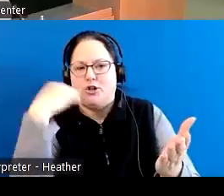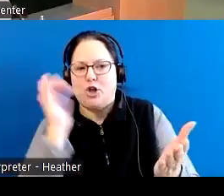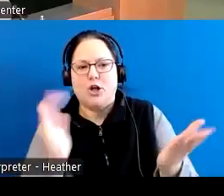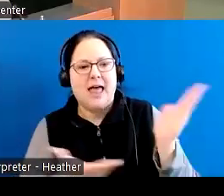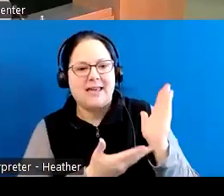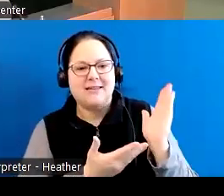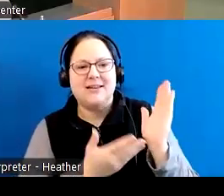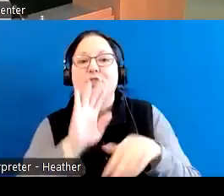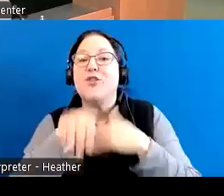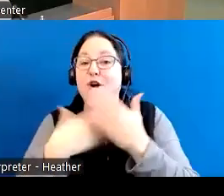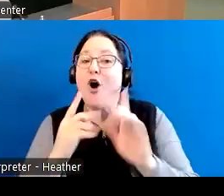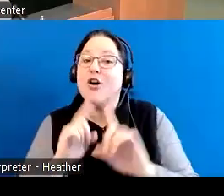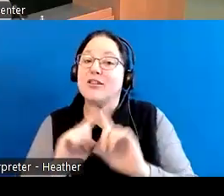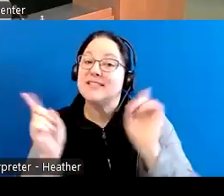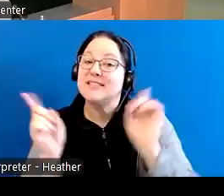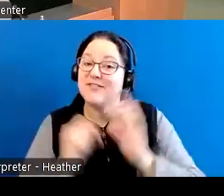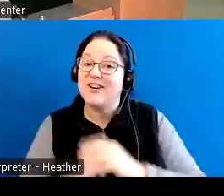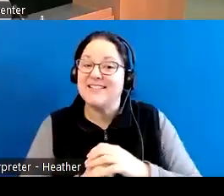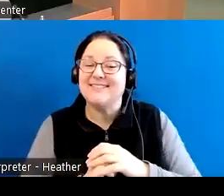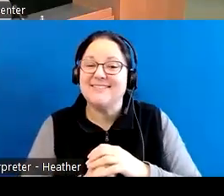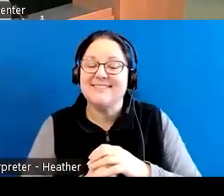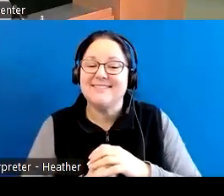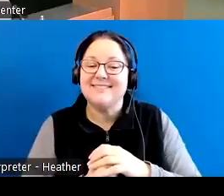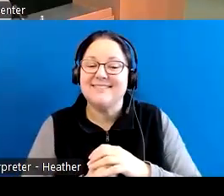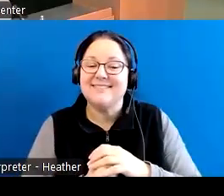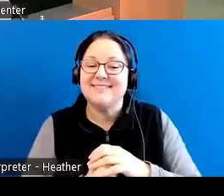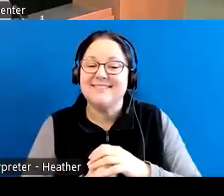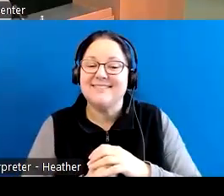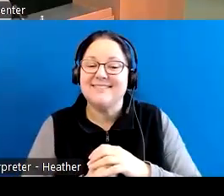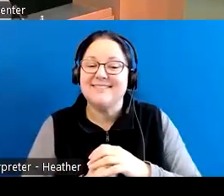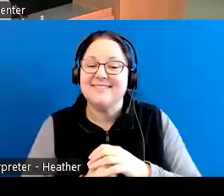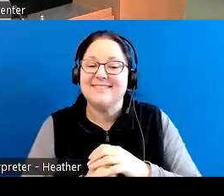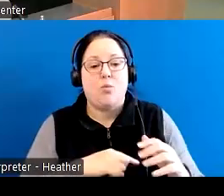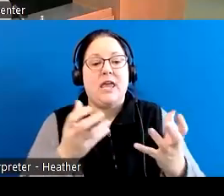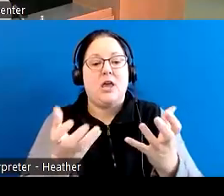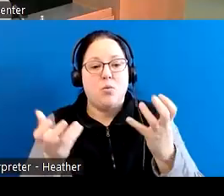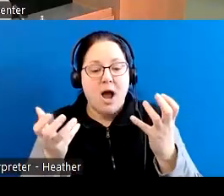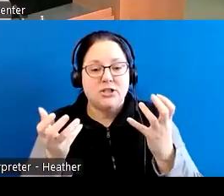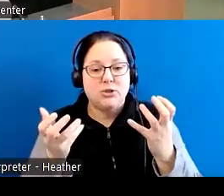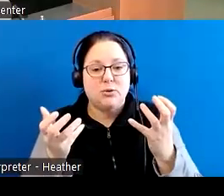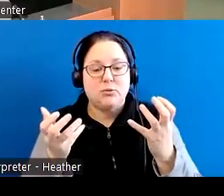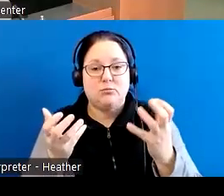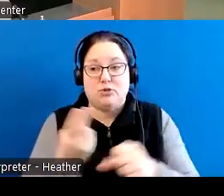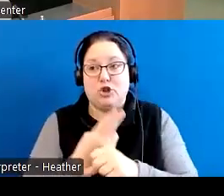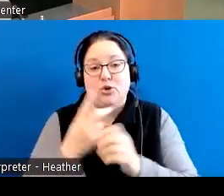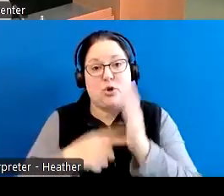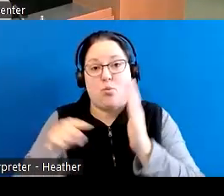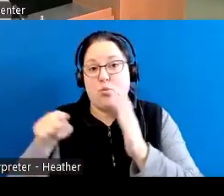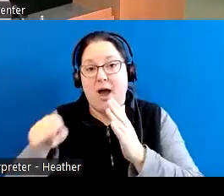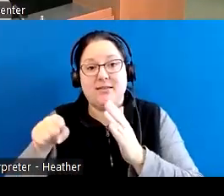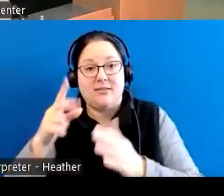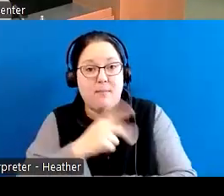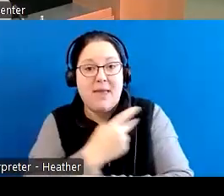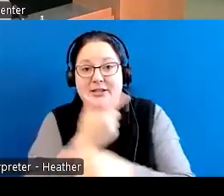one is different. Um and we really go on what the um patient is interested in. So um you can see we